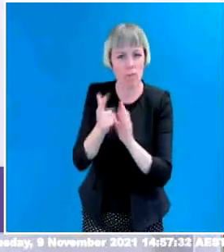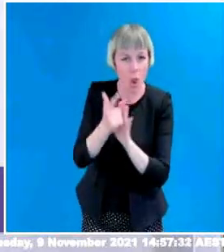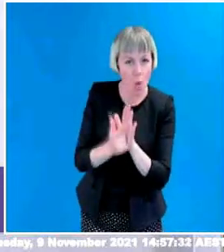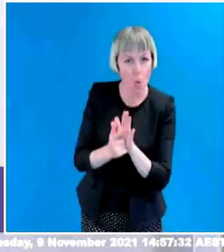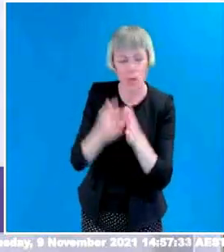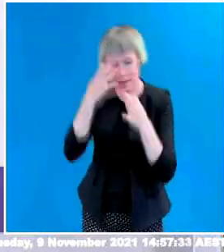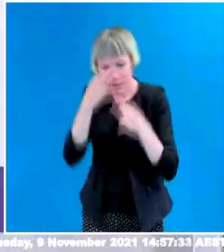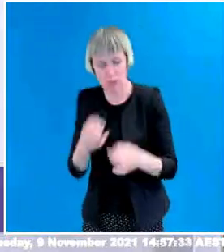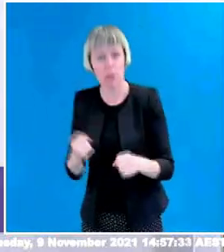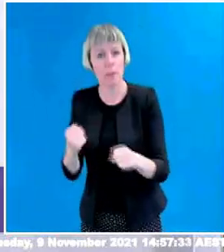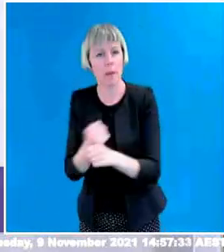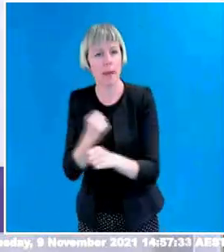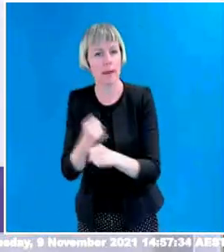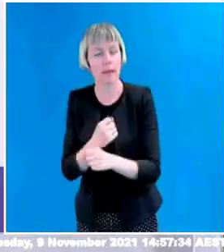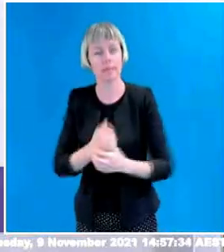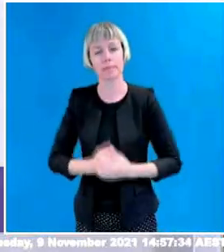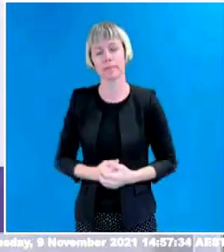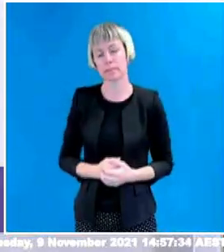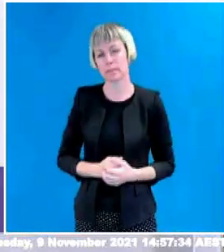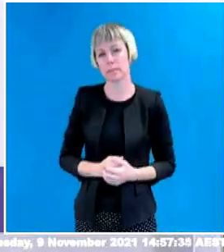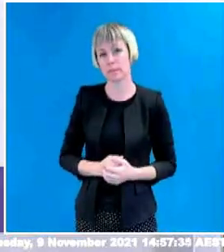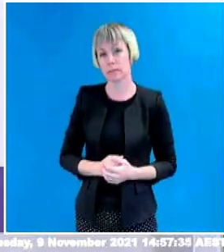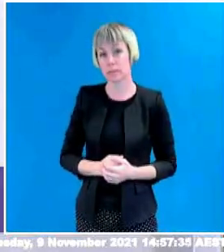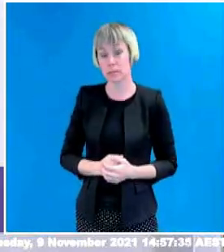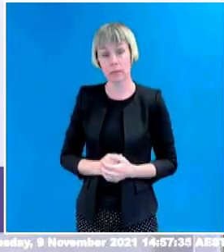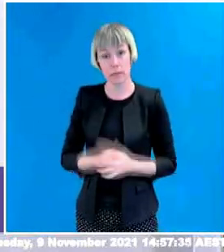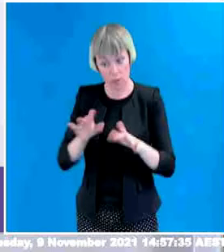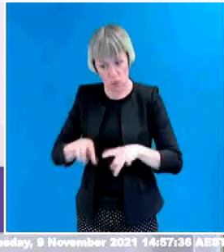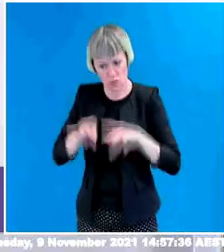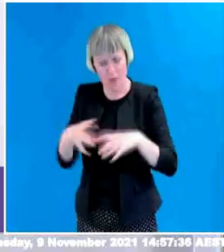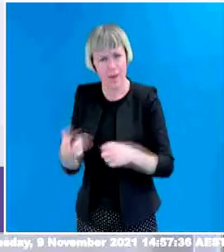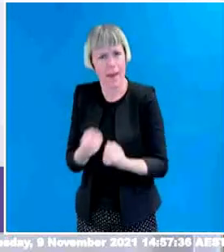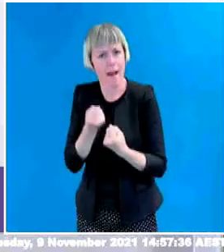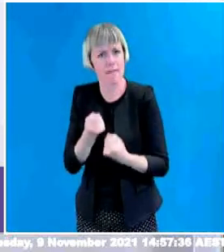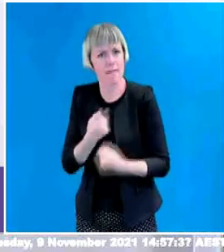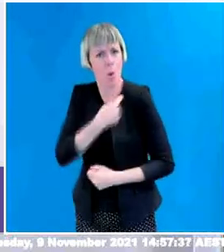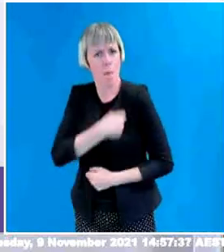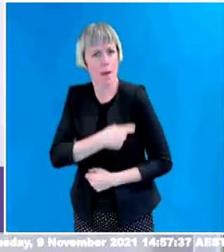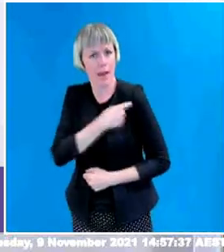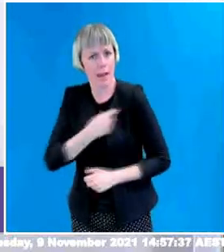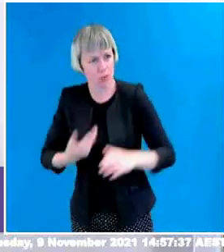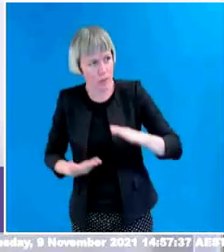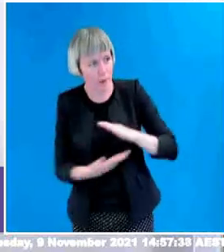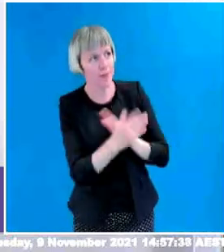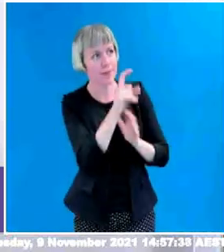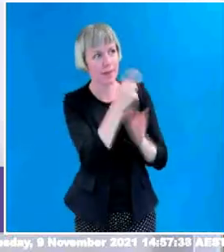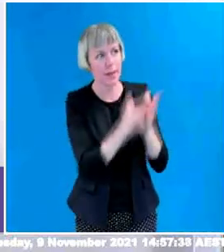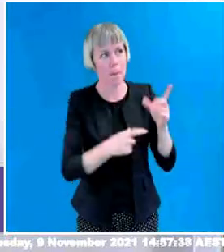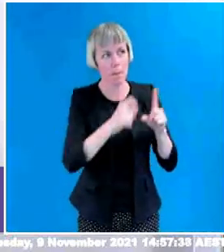under the CRPD where Australia is not accounting to any international court?